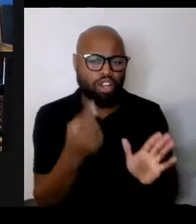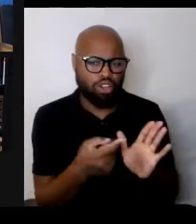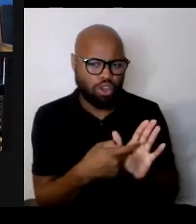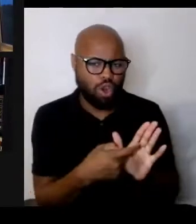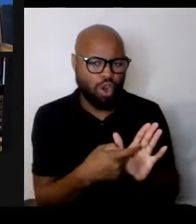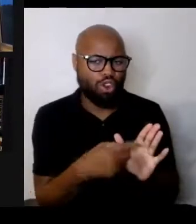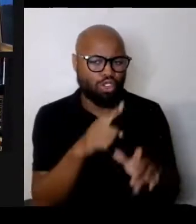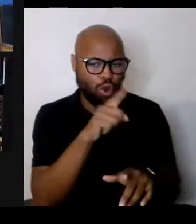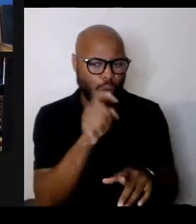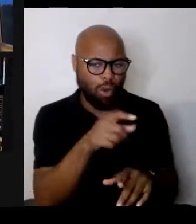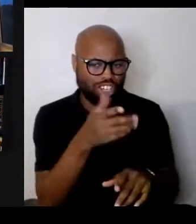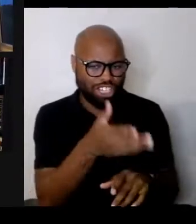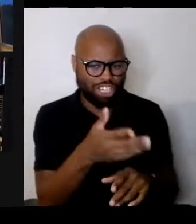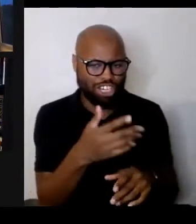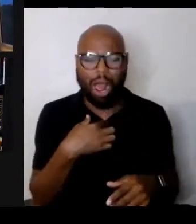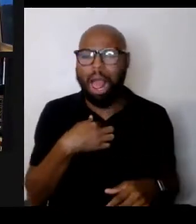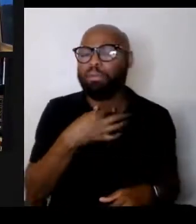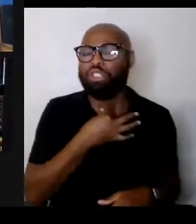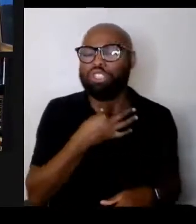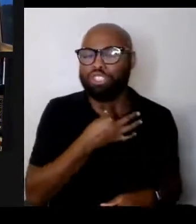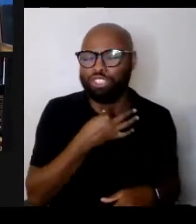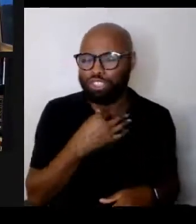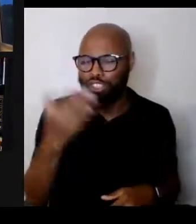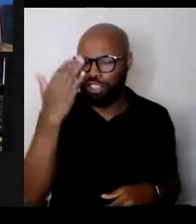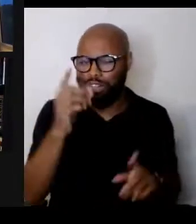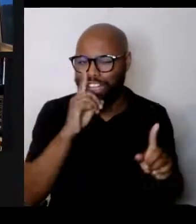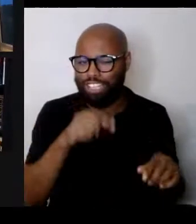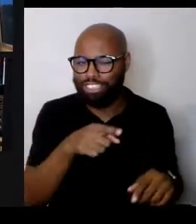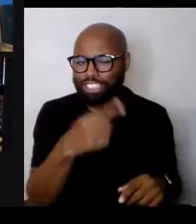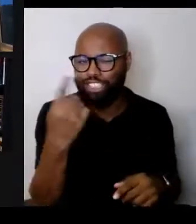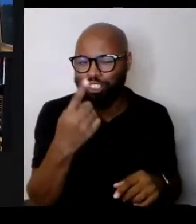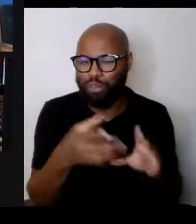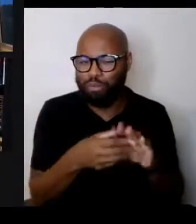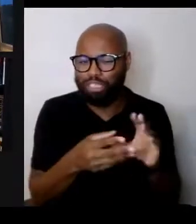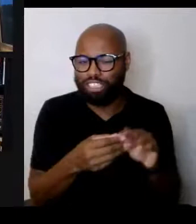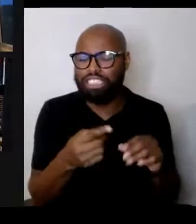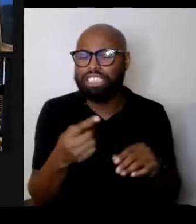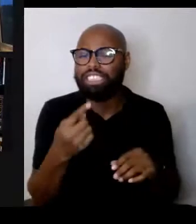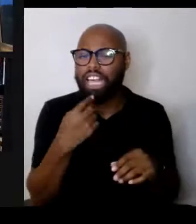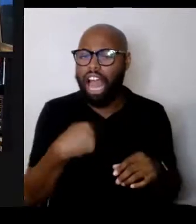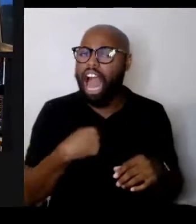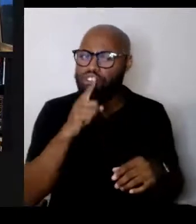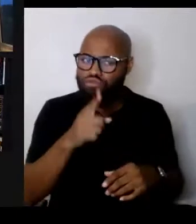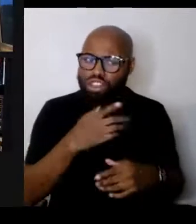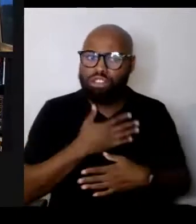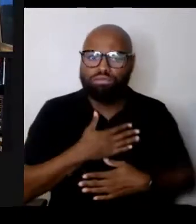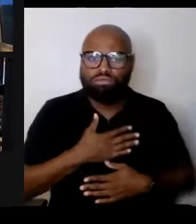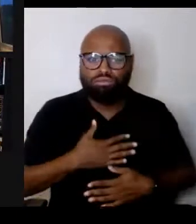to know the answer to that someone wrote, "I really enjoyed Ani Cordero's performance,